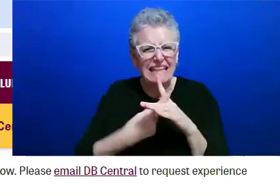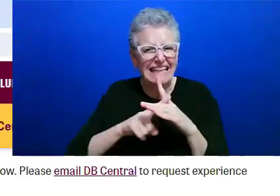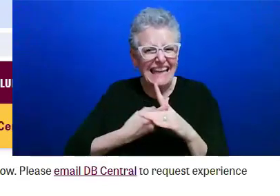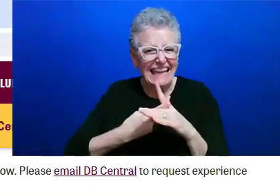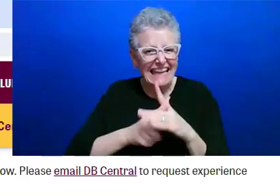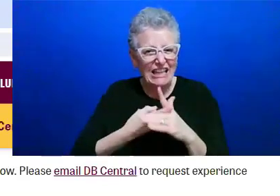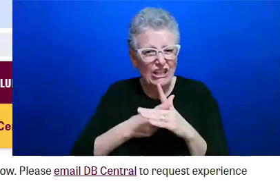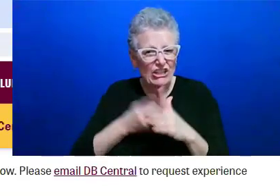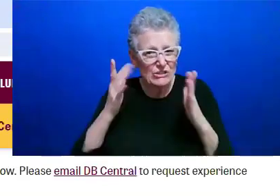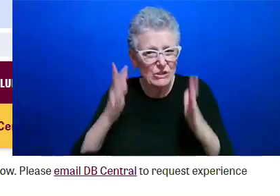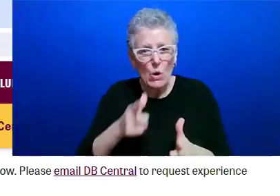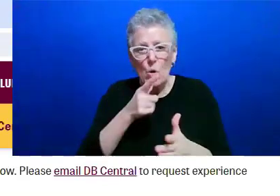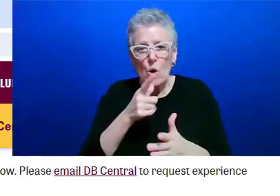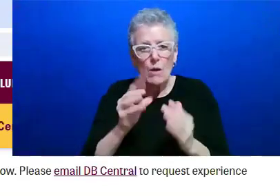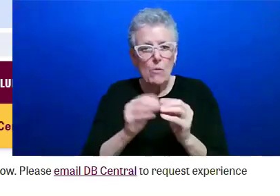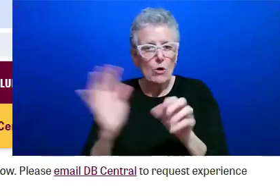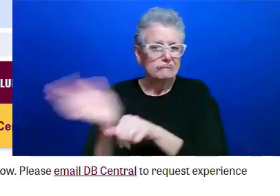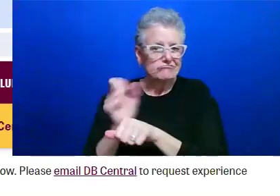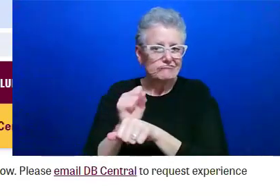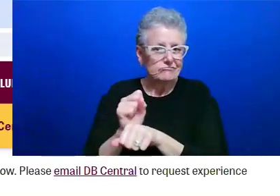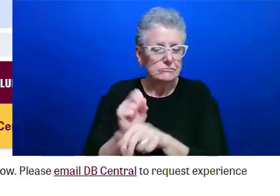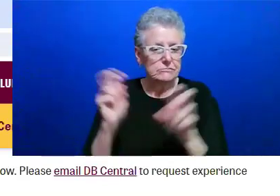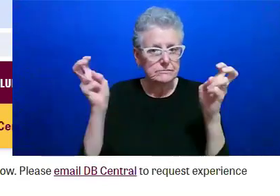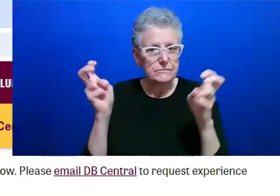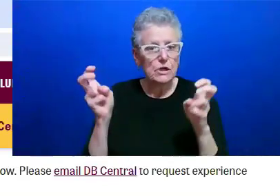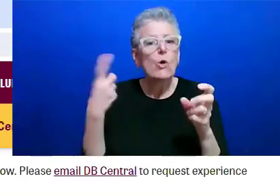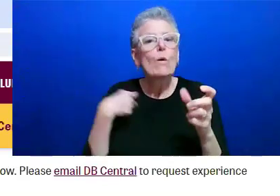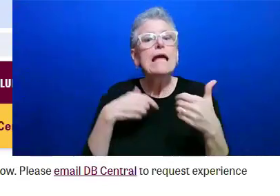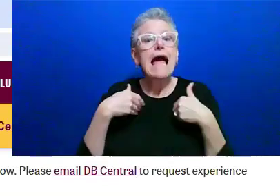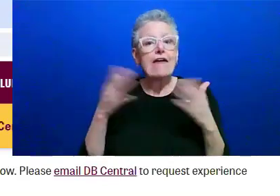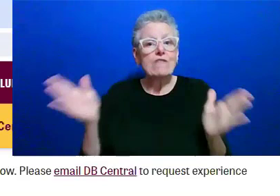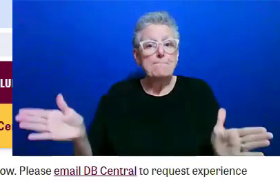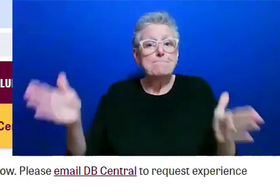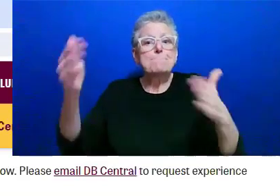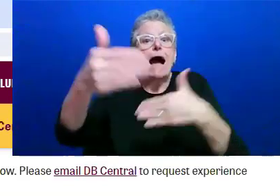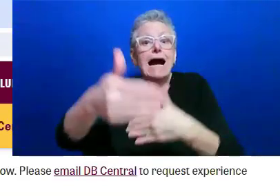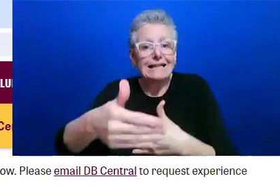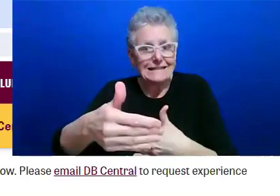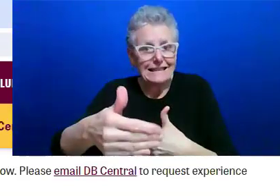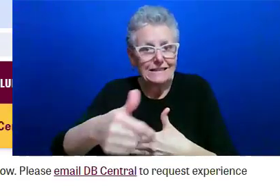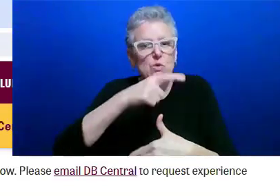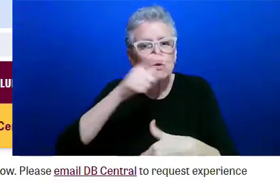communicators, we have boxes, experience boxes that go with each story,